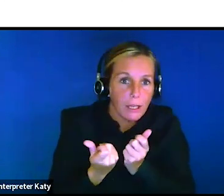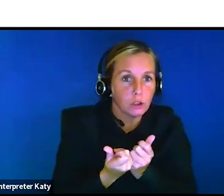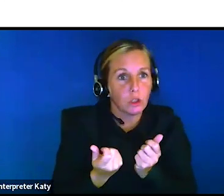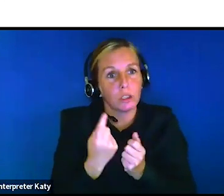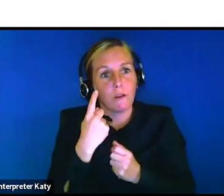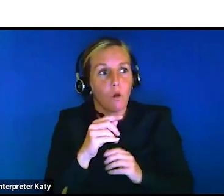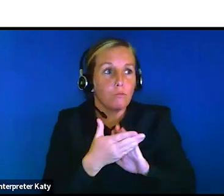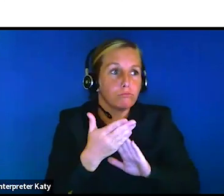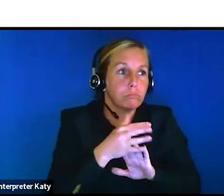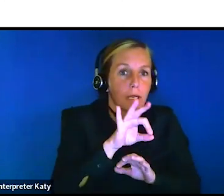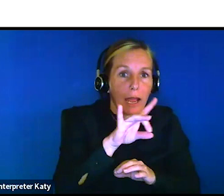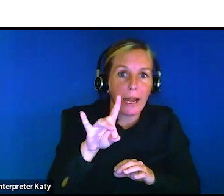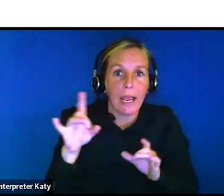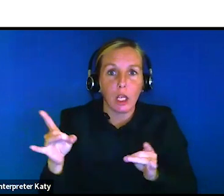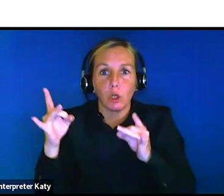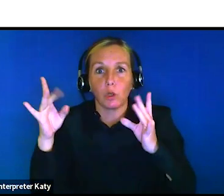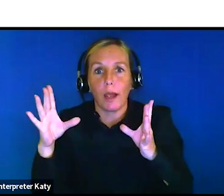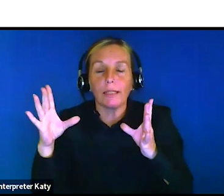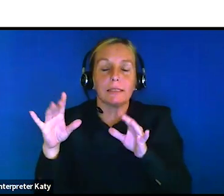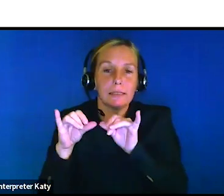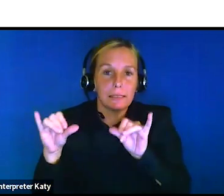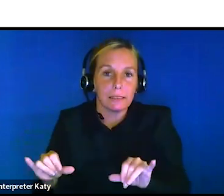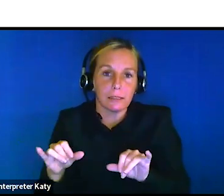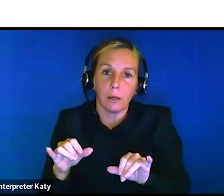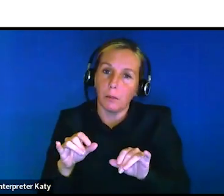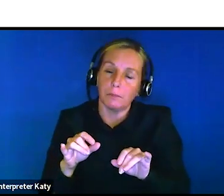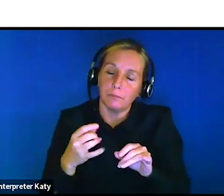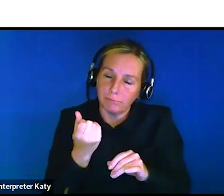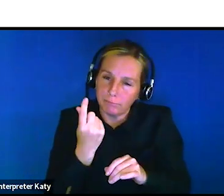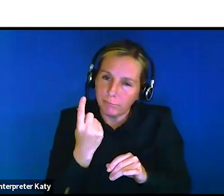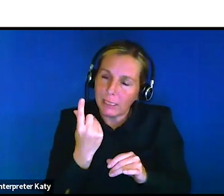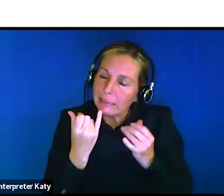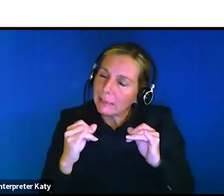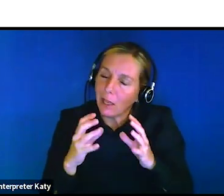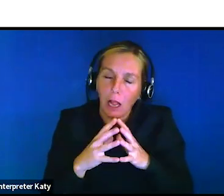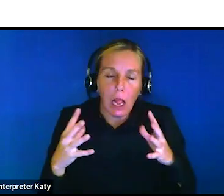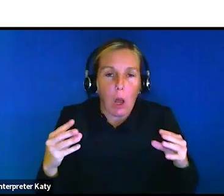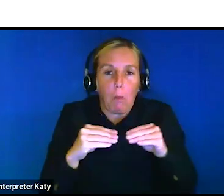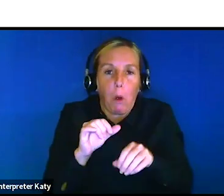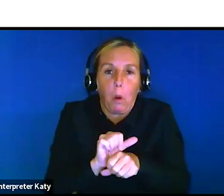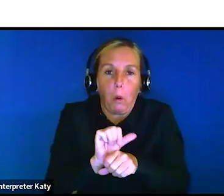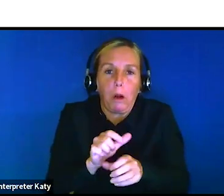But a ton of work remains, and that requires support. So I'm excited to be part of this work,